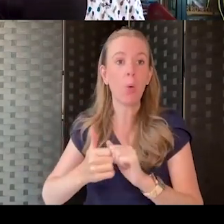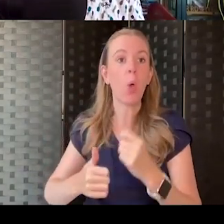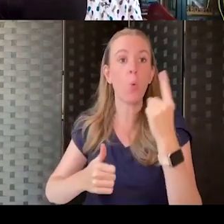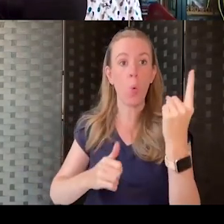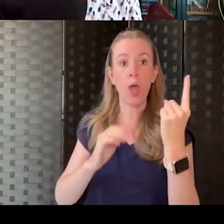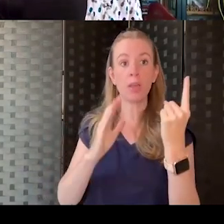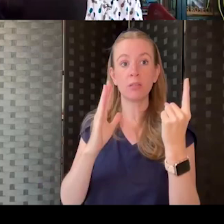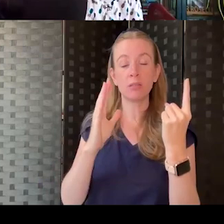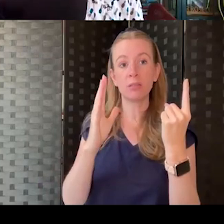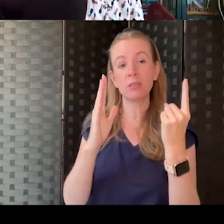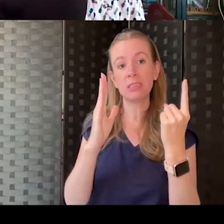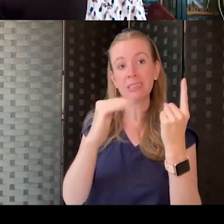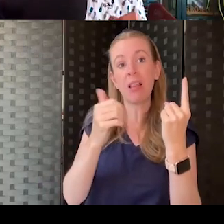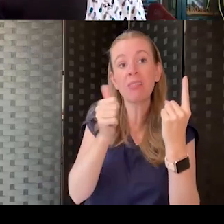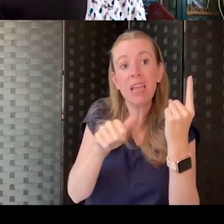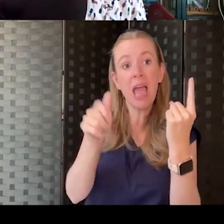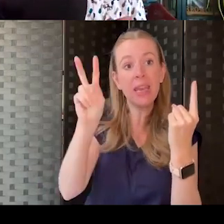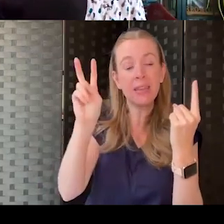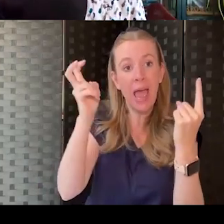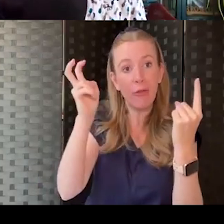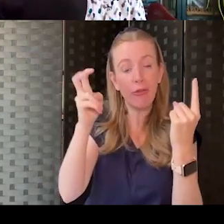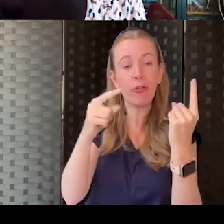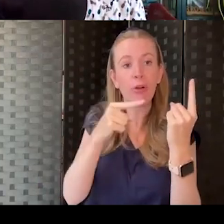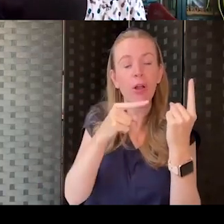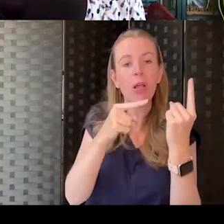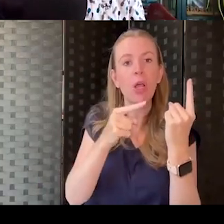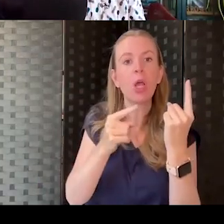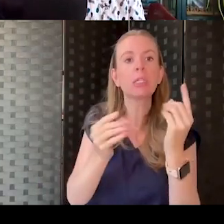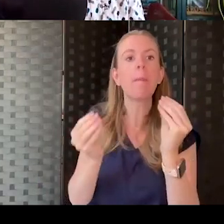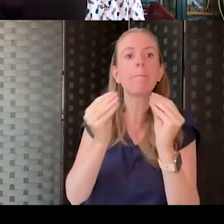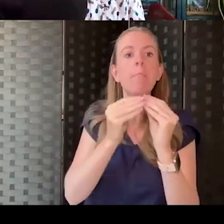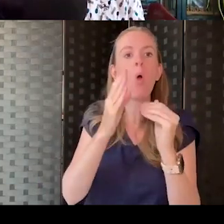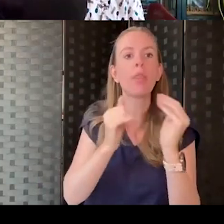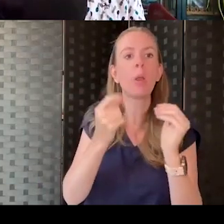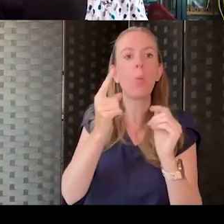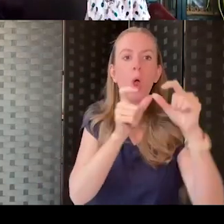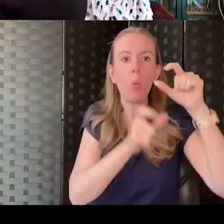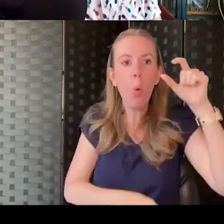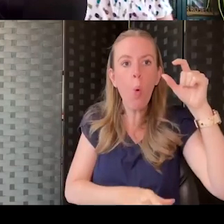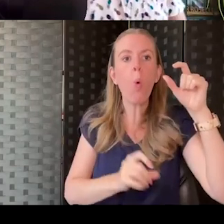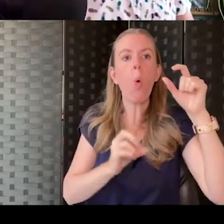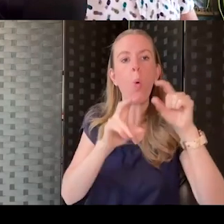which could potentially be a header cell, spans more than one row and/or column. At that point,